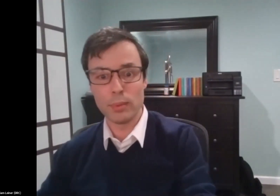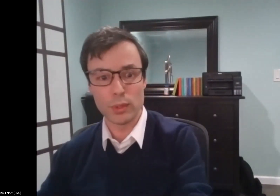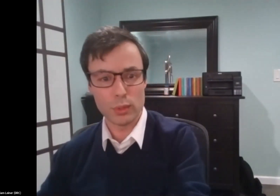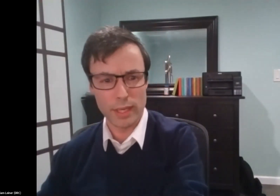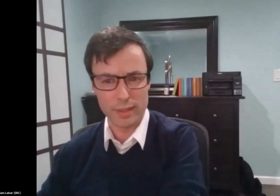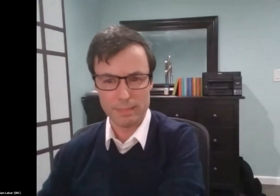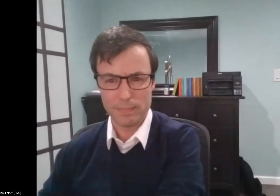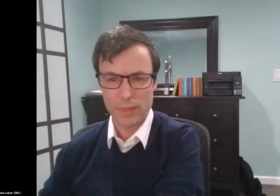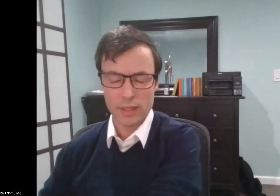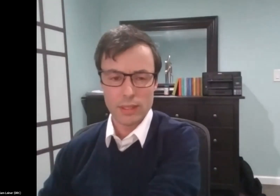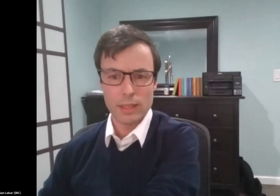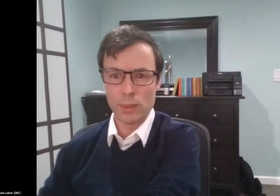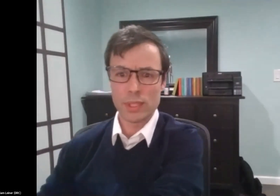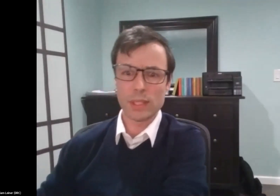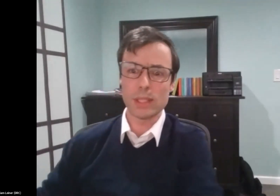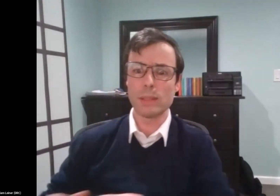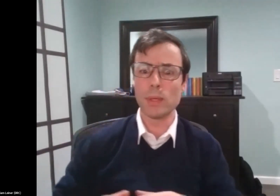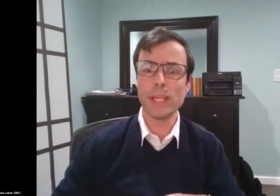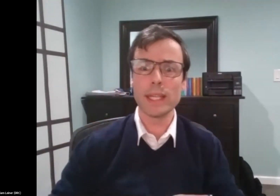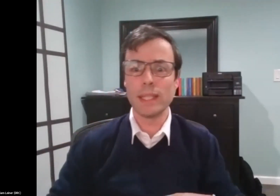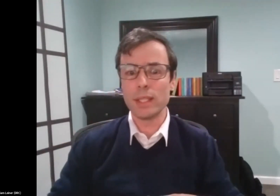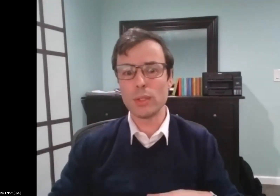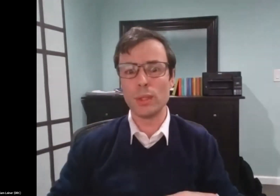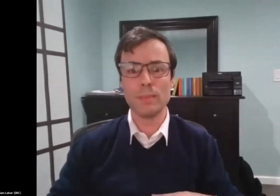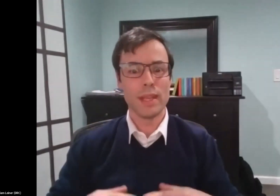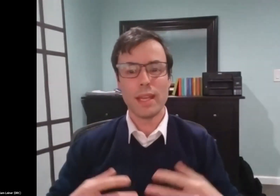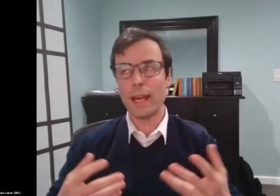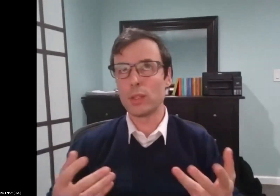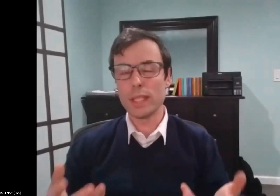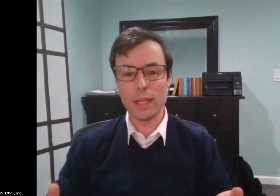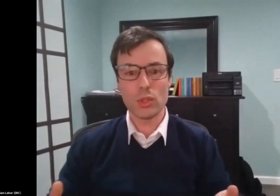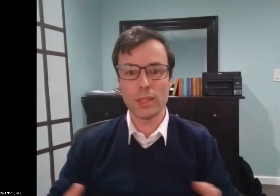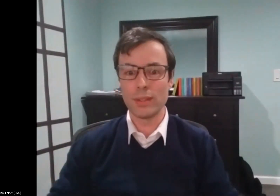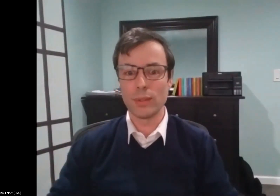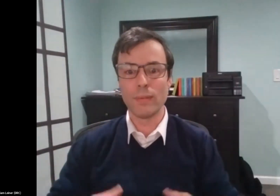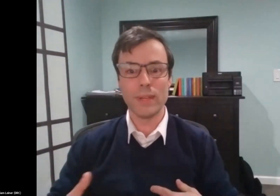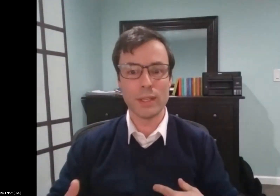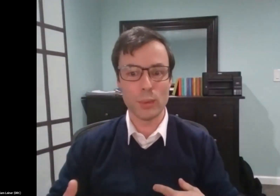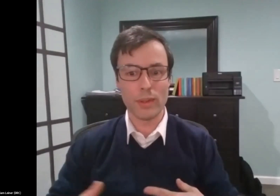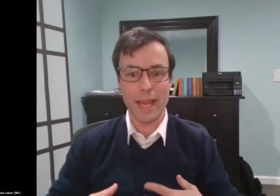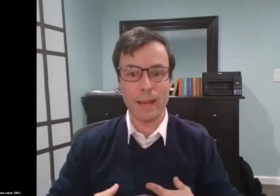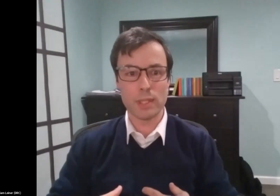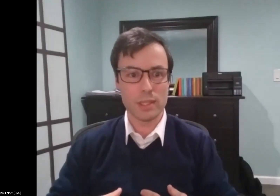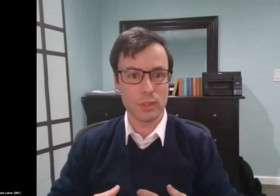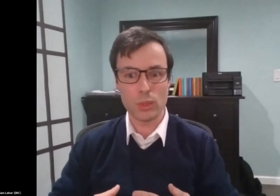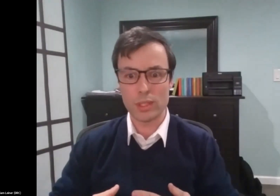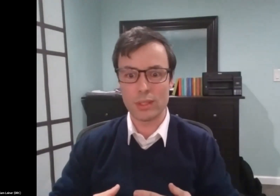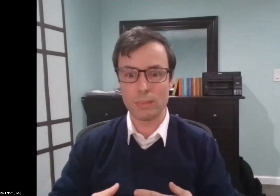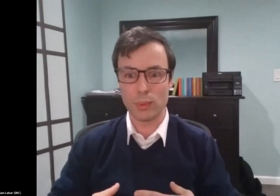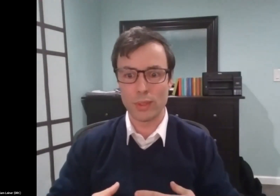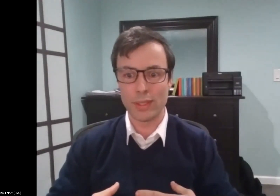and a trusted support person to assist them. I have also say we've seen some terrible examples where a person but's